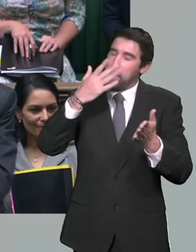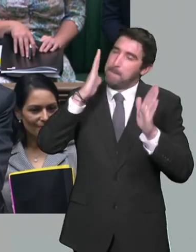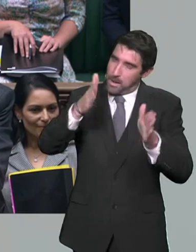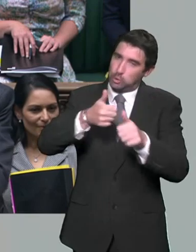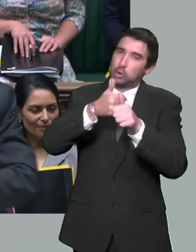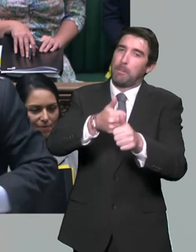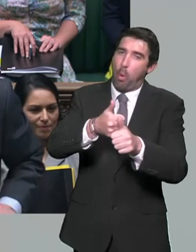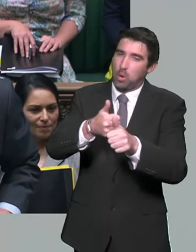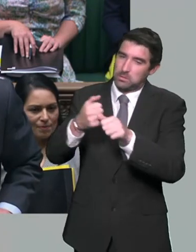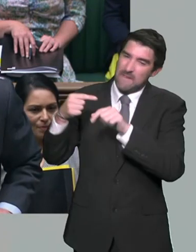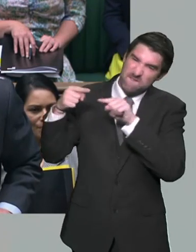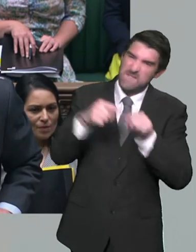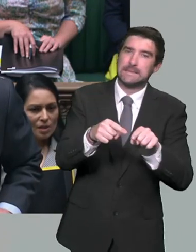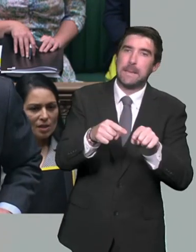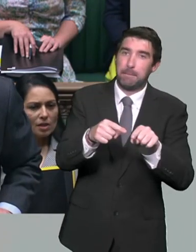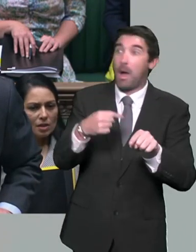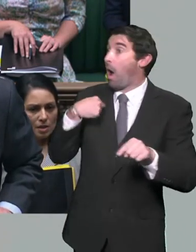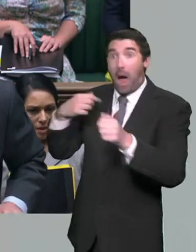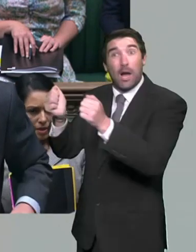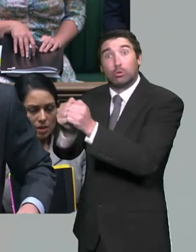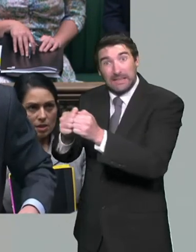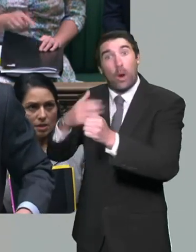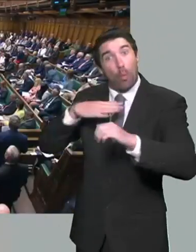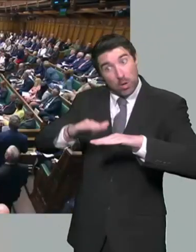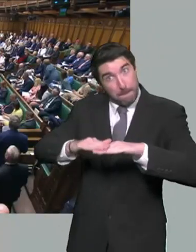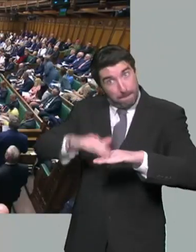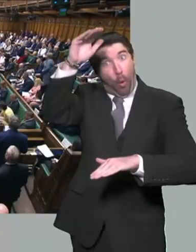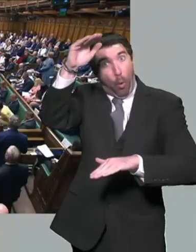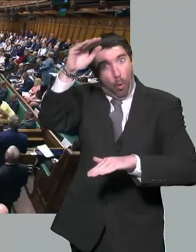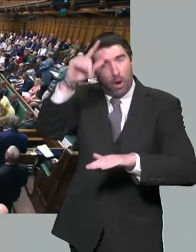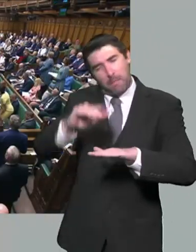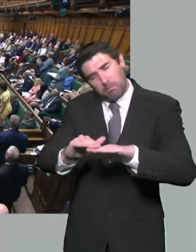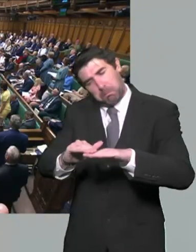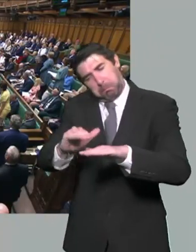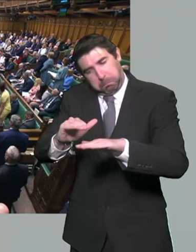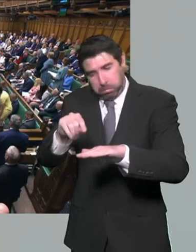I agree that the progress is not everything that I would like, but we are seeing progress. Philip Dunne (Ludlow) (Con) Q13. My right hon.